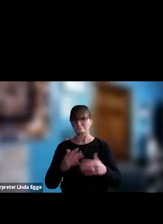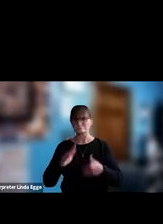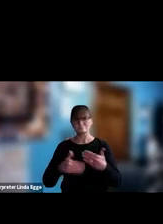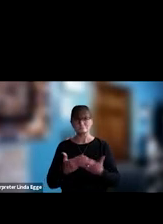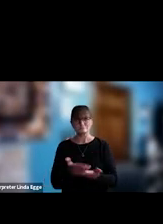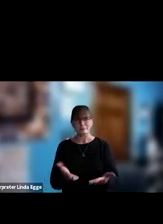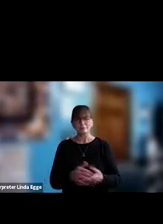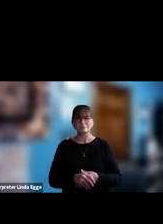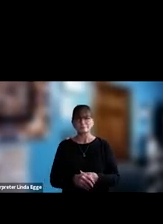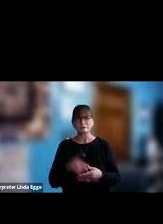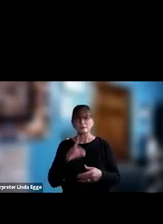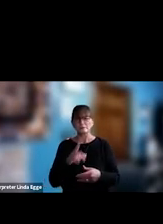That is all I have for my presentation.